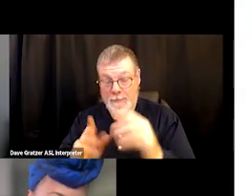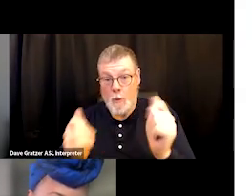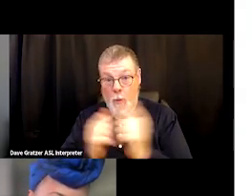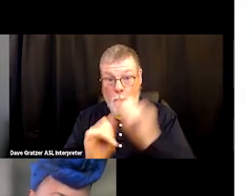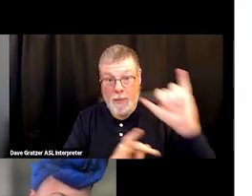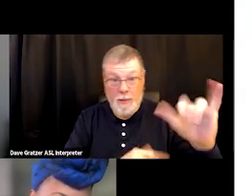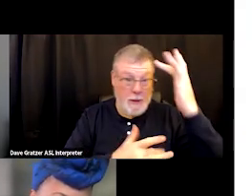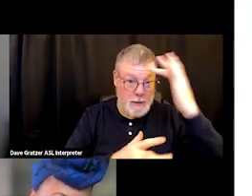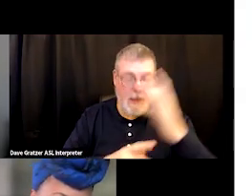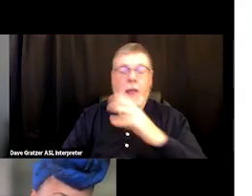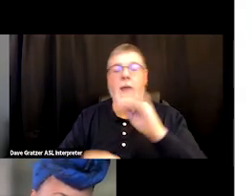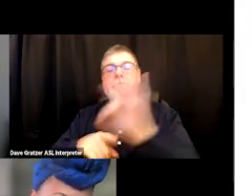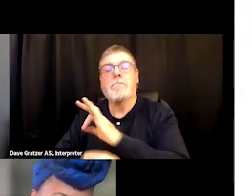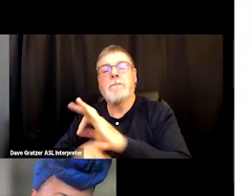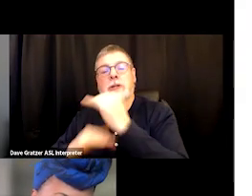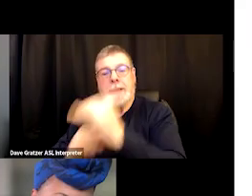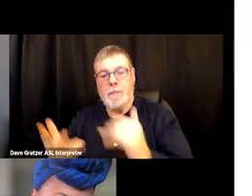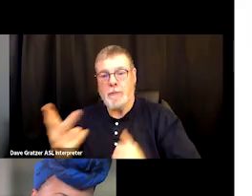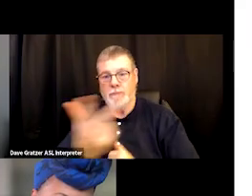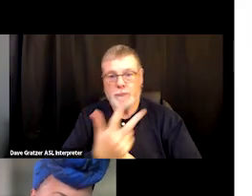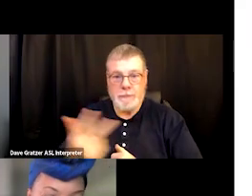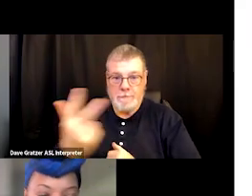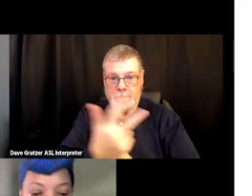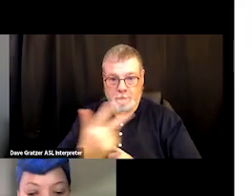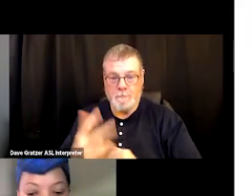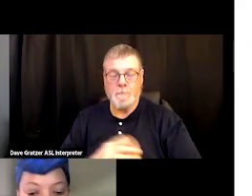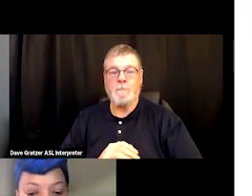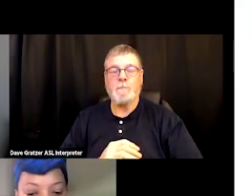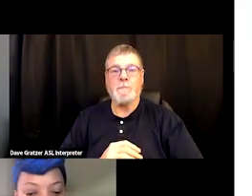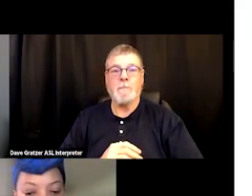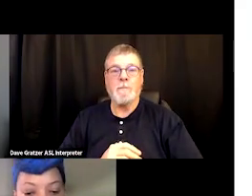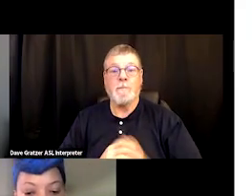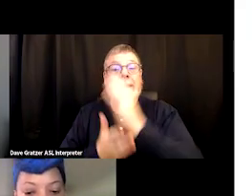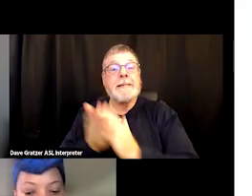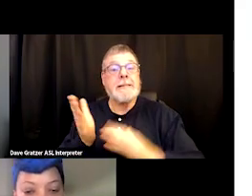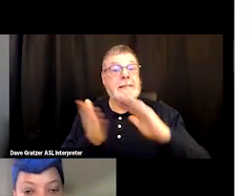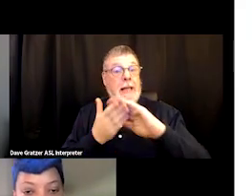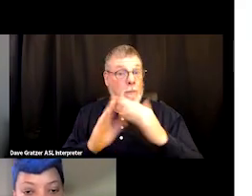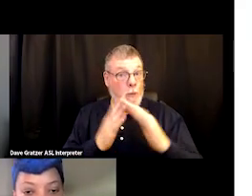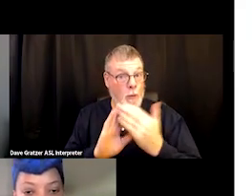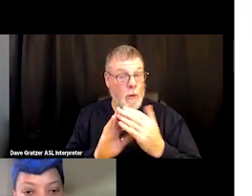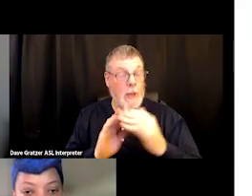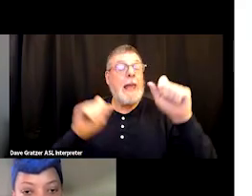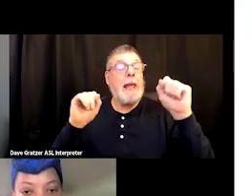and their functional limitation. In some communities, the medical summary report may take the place of